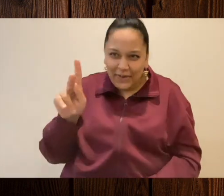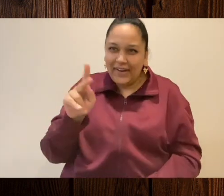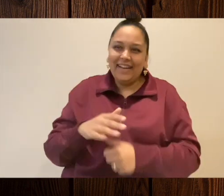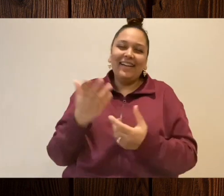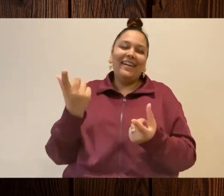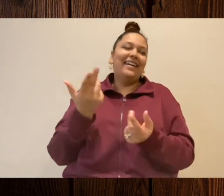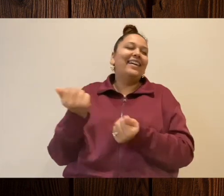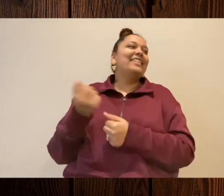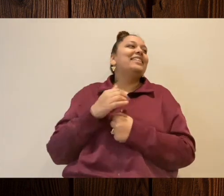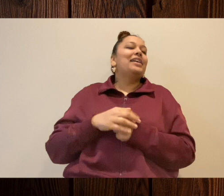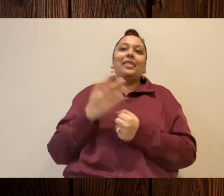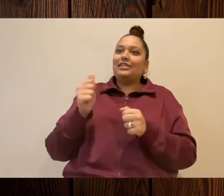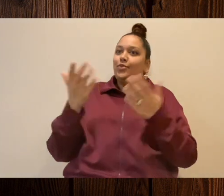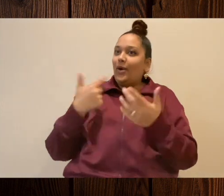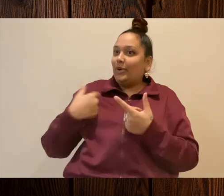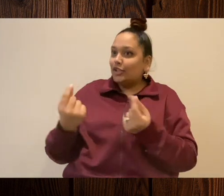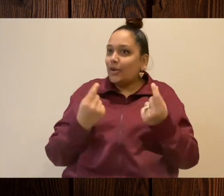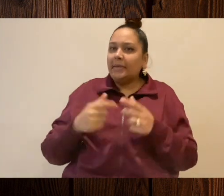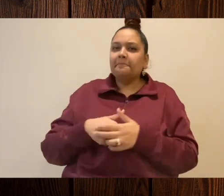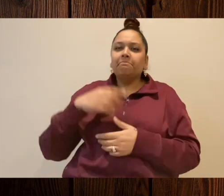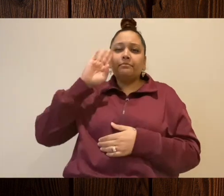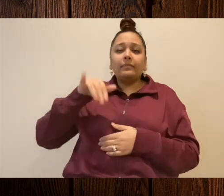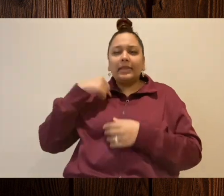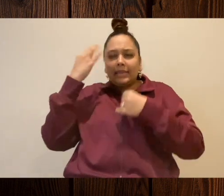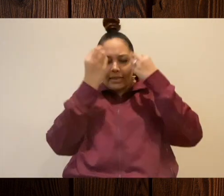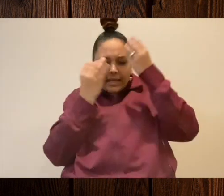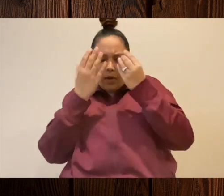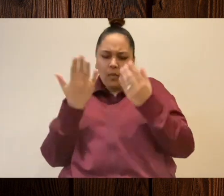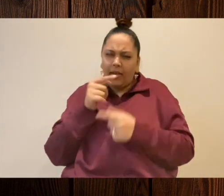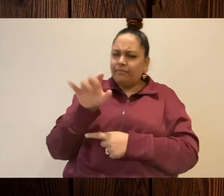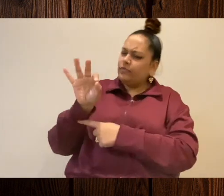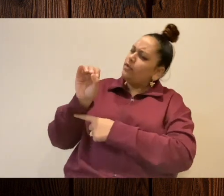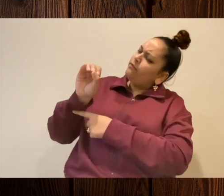way of being Canadian and being an Ontarian for the last 15